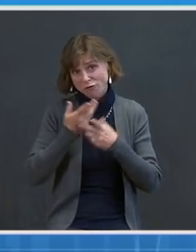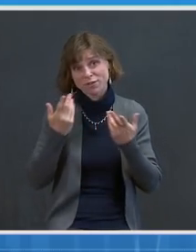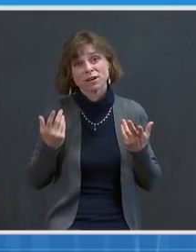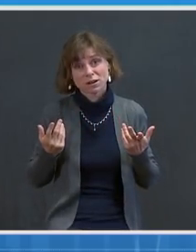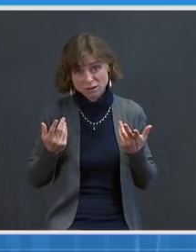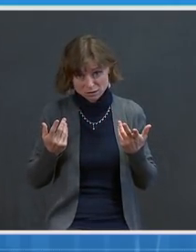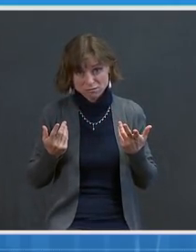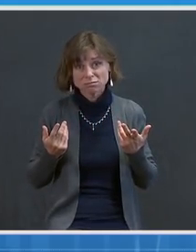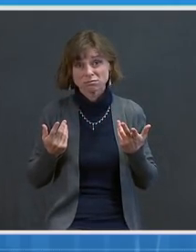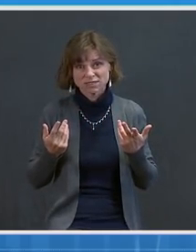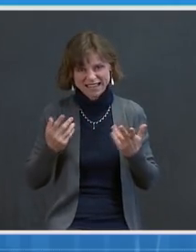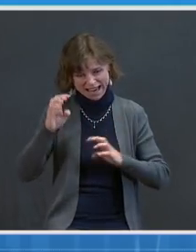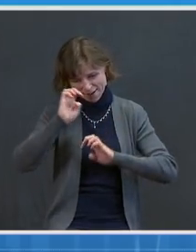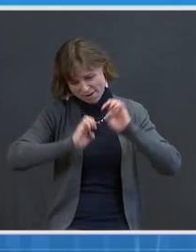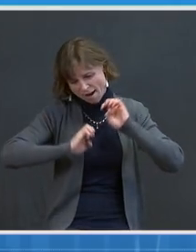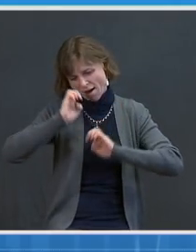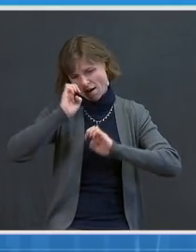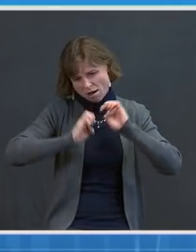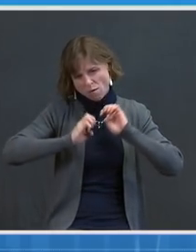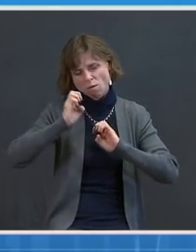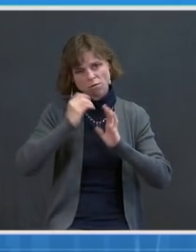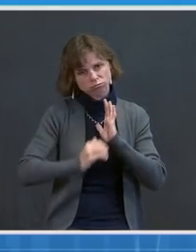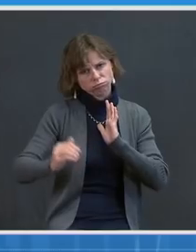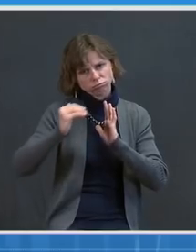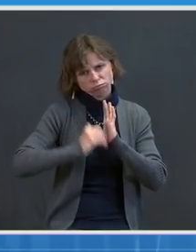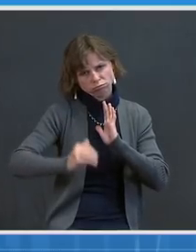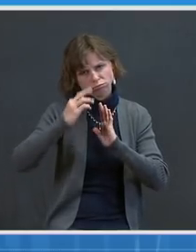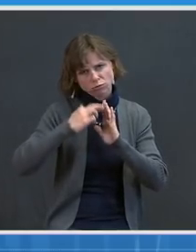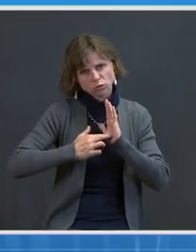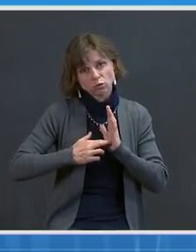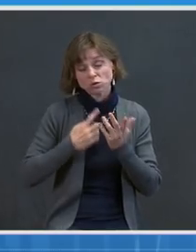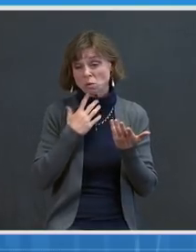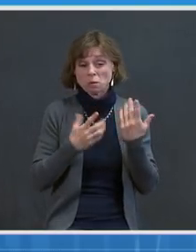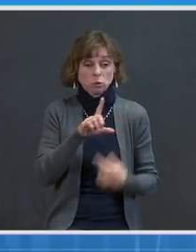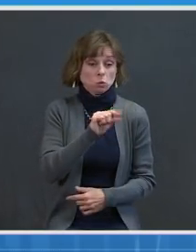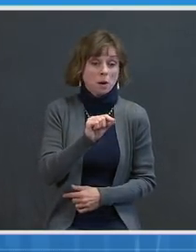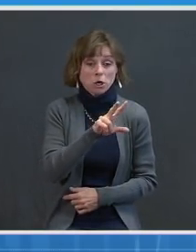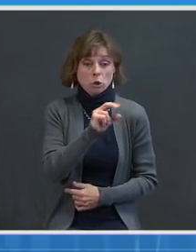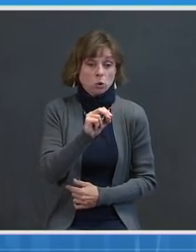so you can get 20, 30, 40, 50 percent of the people vaccinated